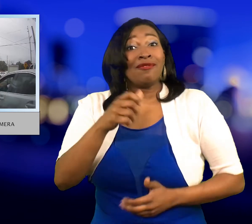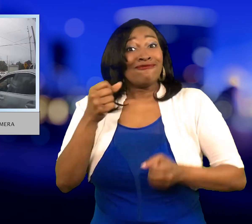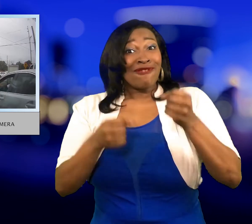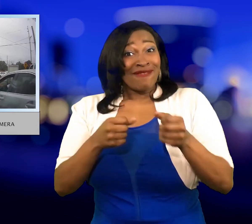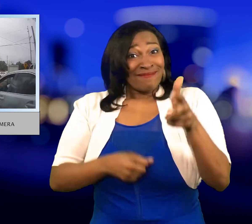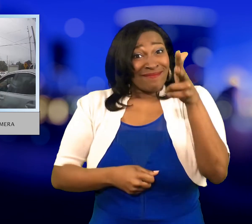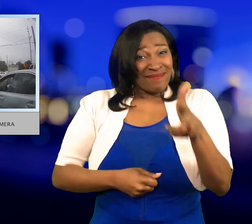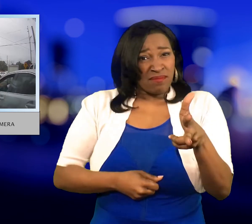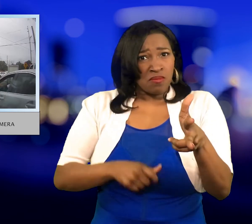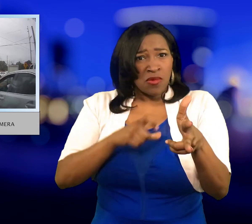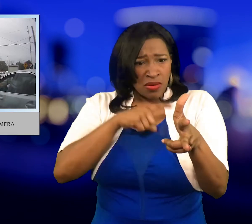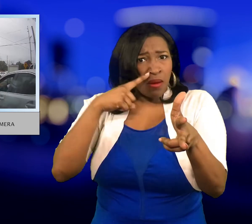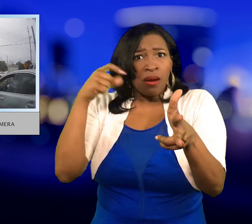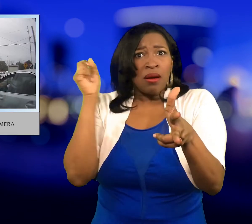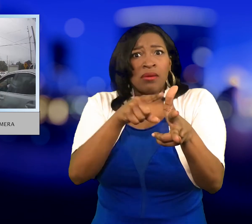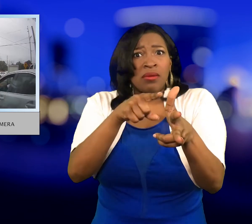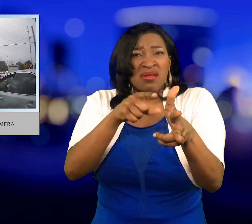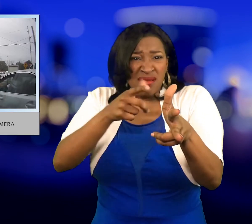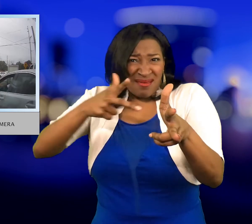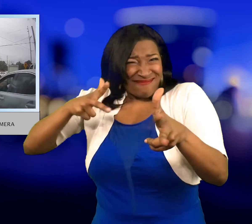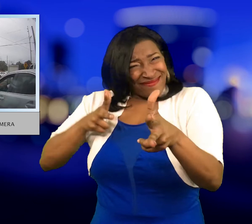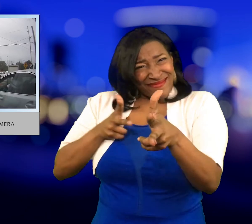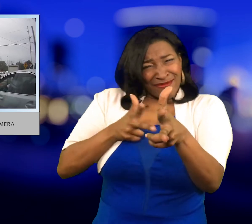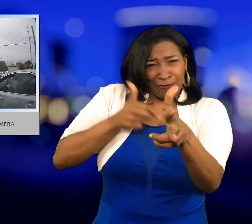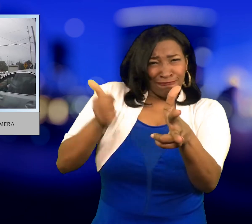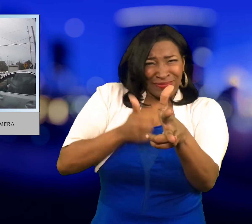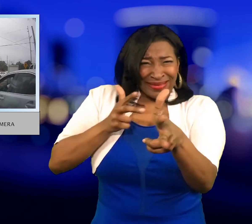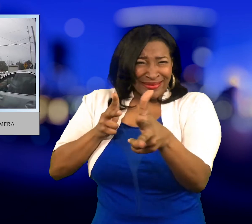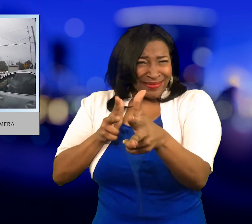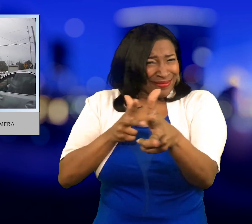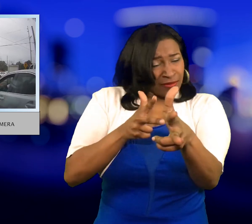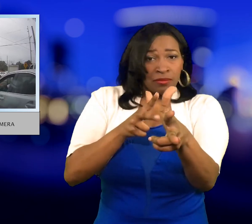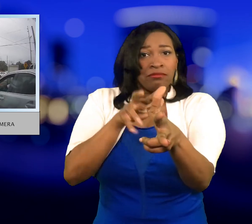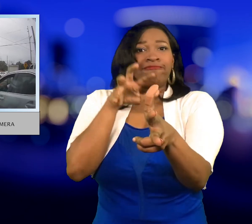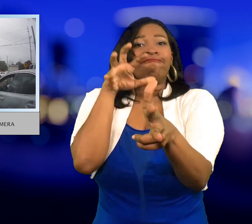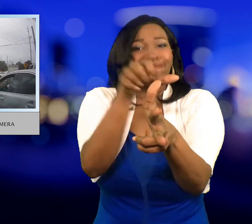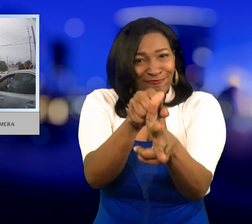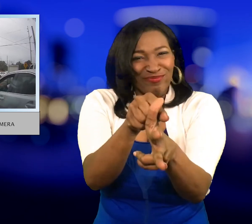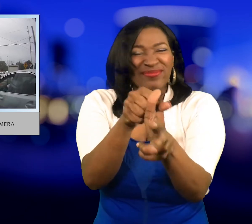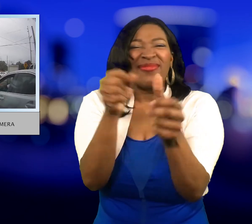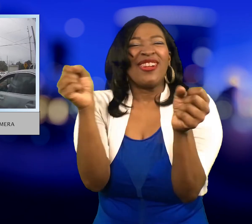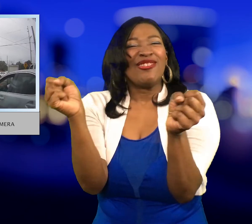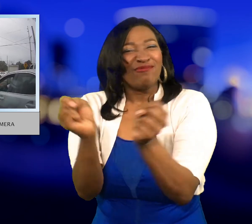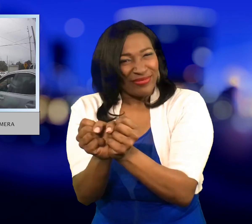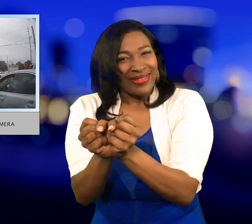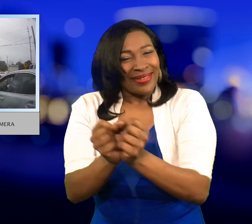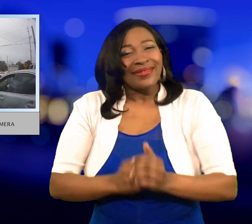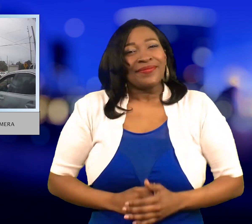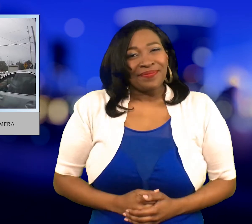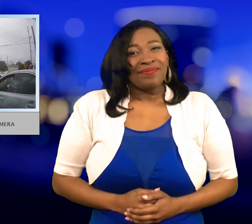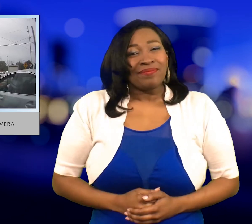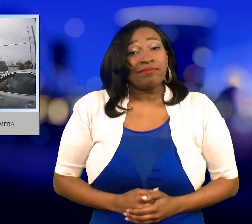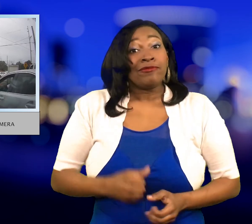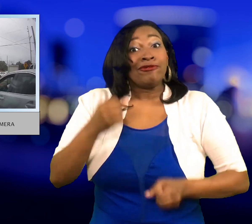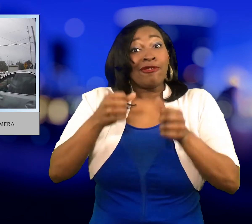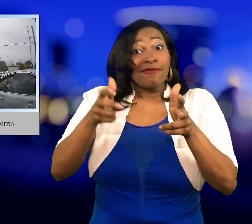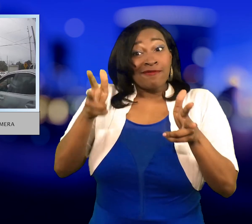Police later spotted the Toyota and arrested the suspect after a brief chase.